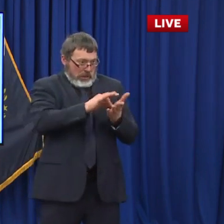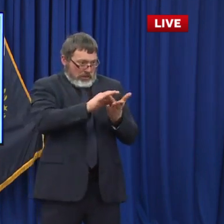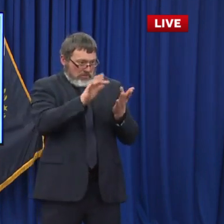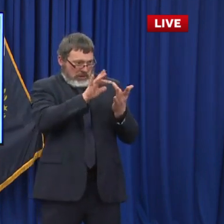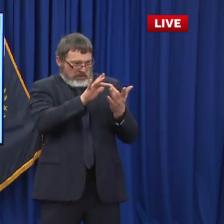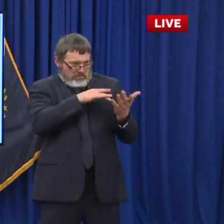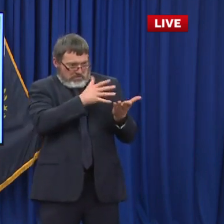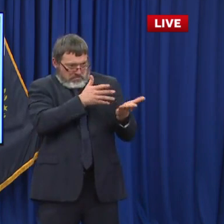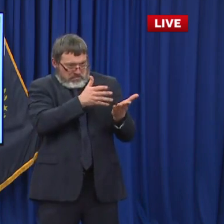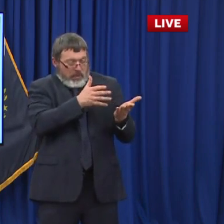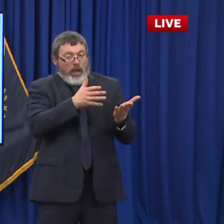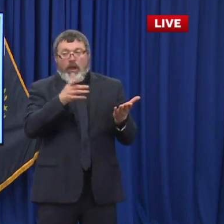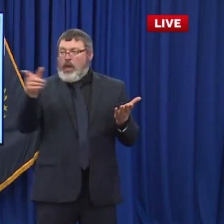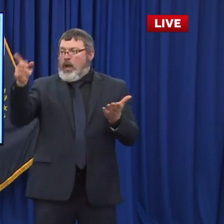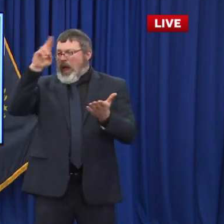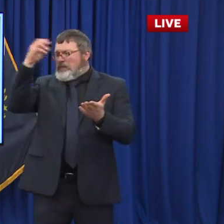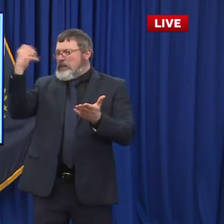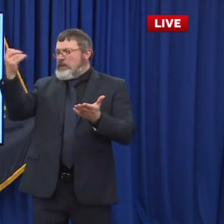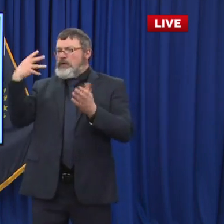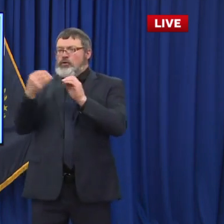SO THE MOST IMPORTANT NUMBER IS THAT TOTAL DAILY CENSUS?